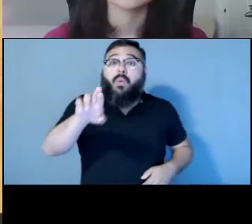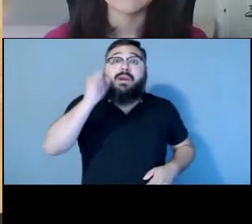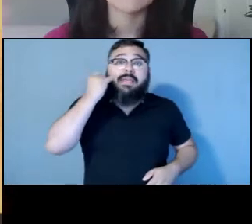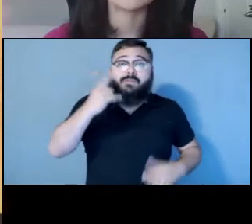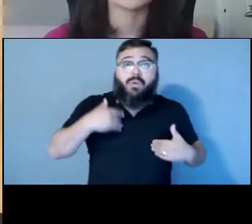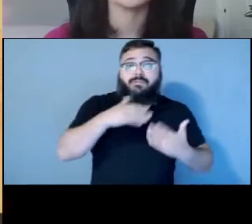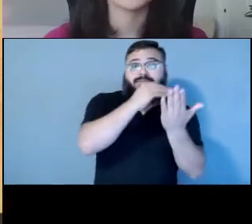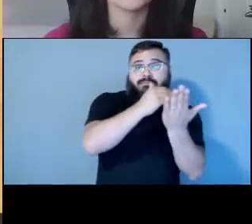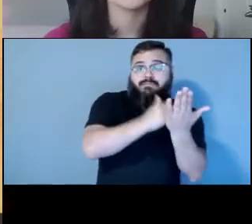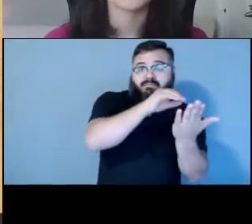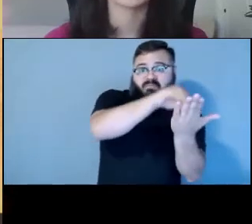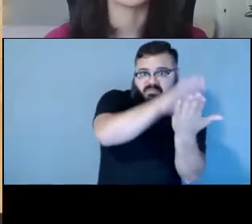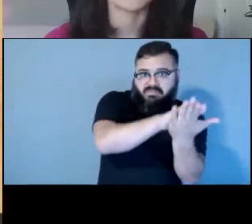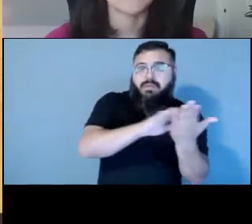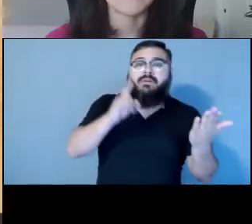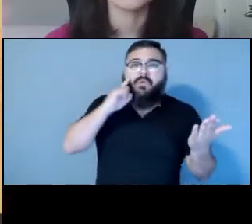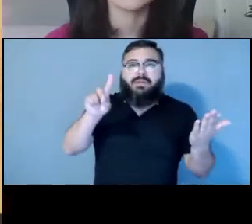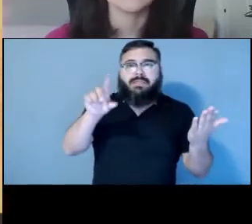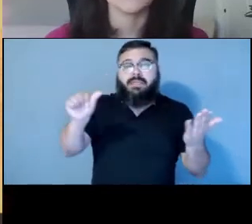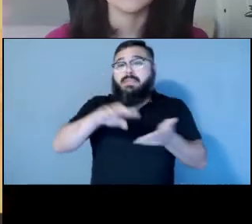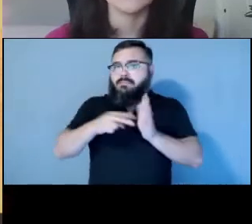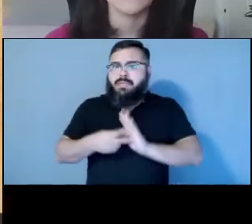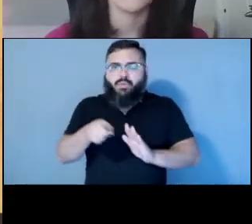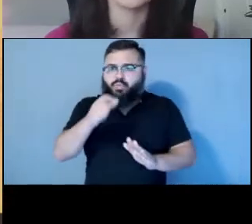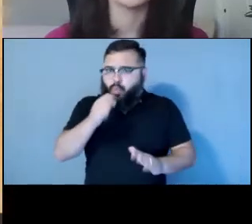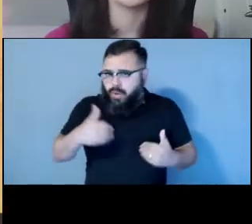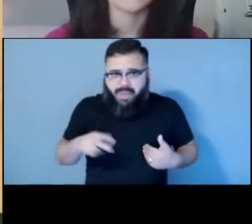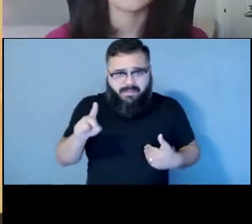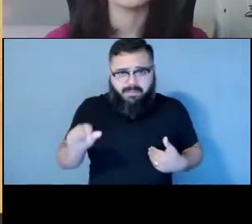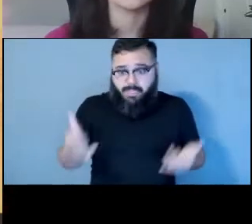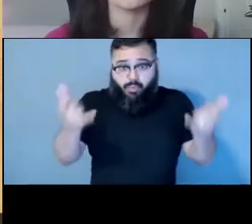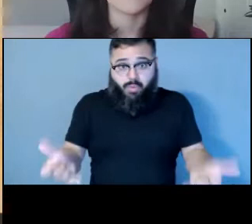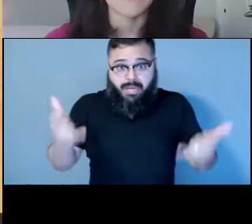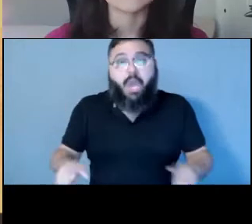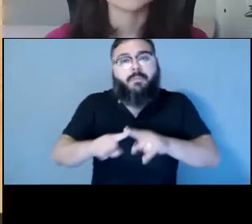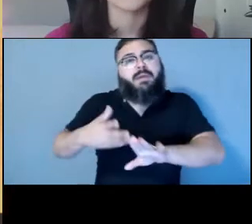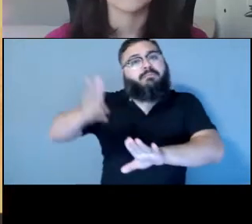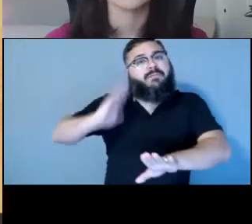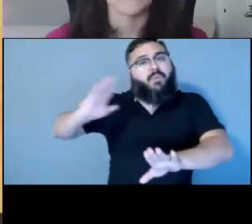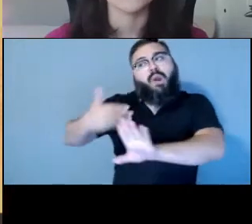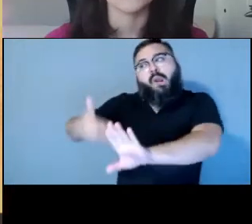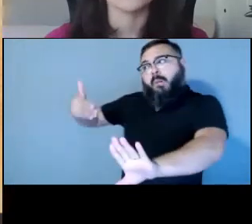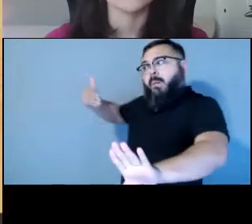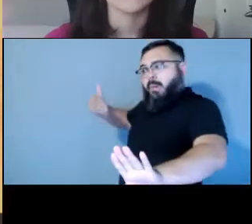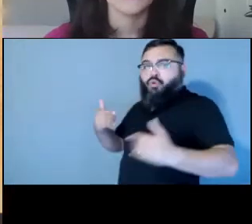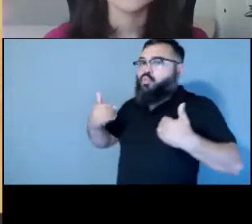So that may mean that you don't presently have the disability, but you did have it in the past, so you have a record of it.